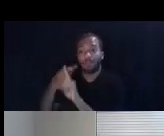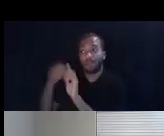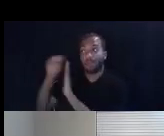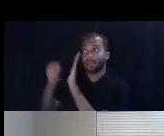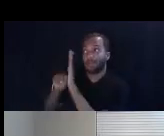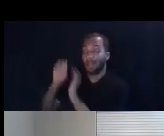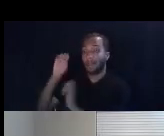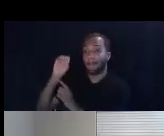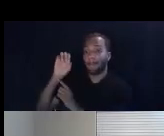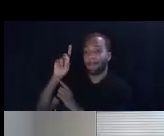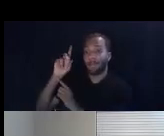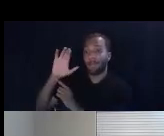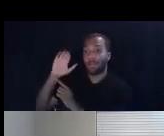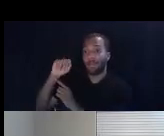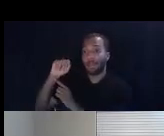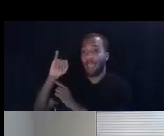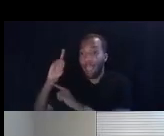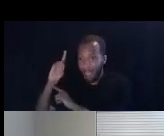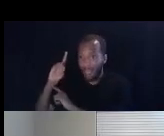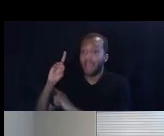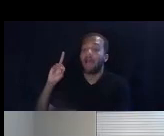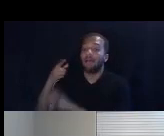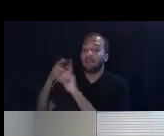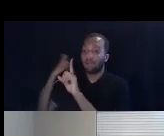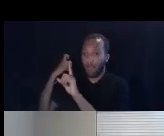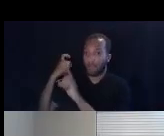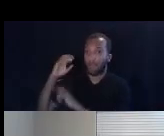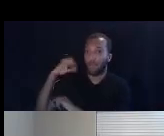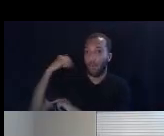or Oregon Health Authority are to provide the direct care.